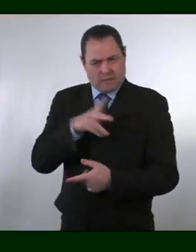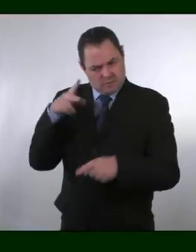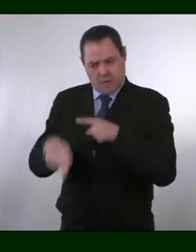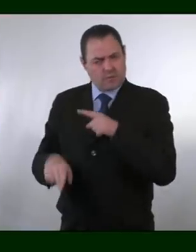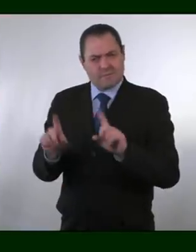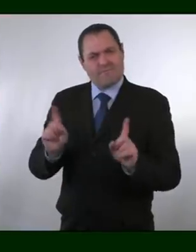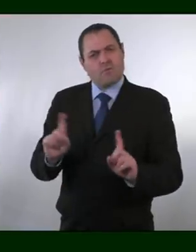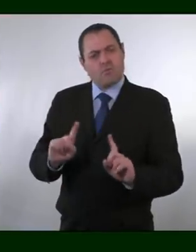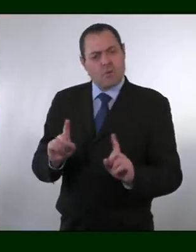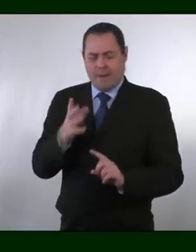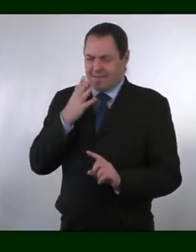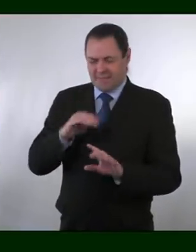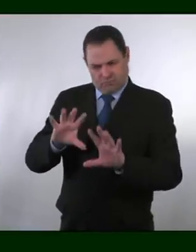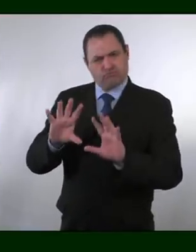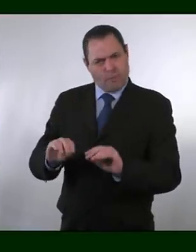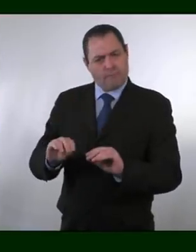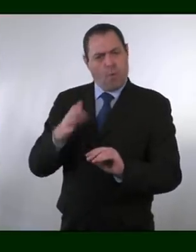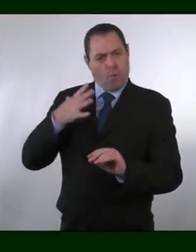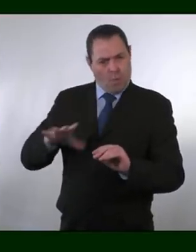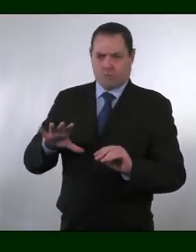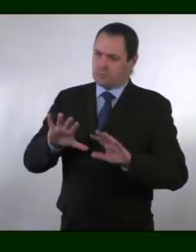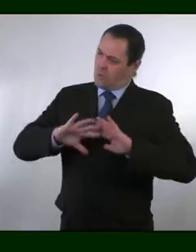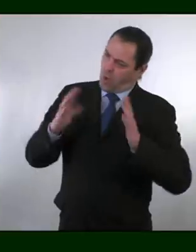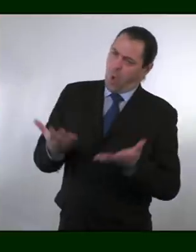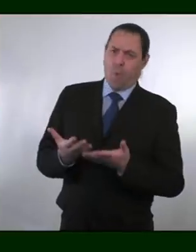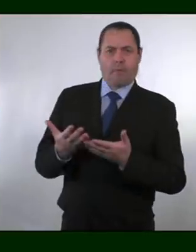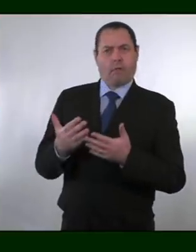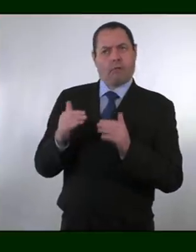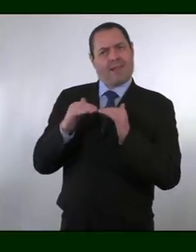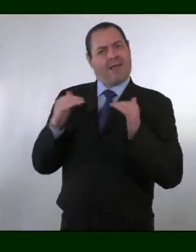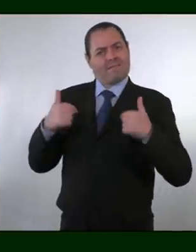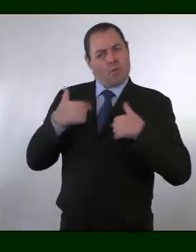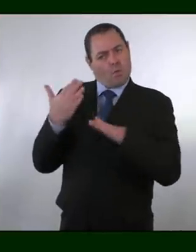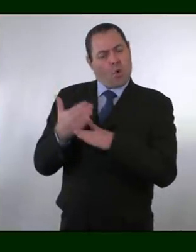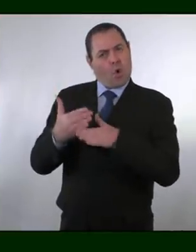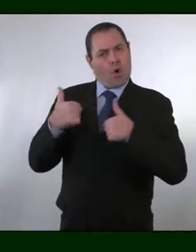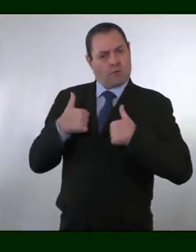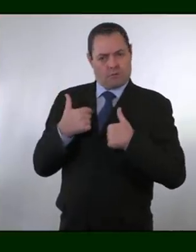this retreat from the global stage and take this opportunity to rule that out, here and now?